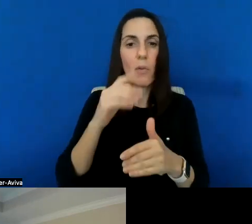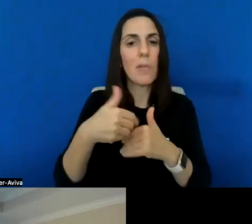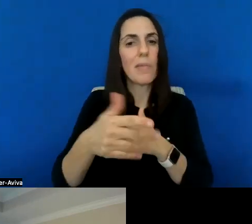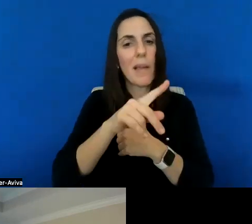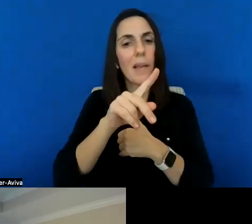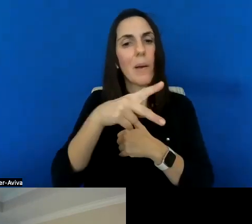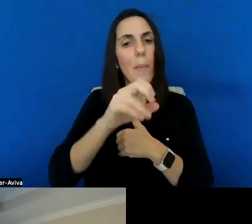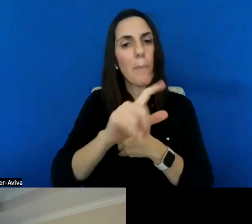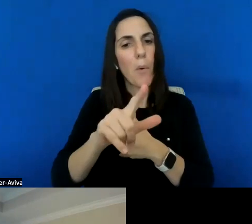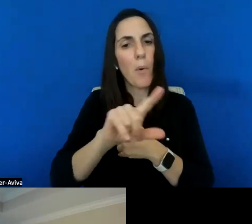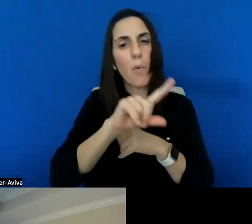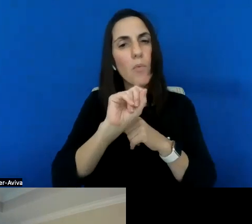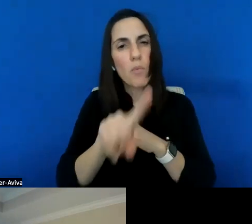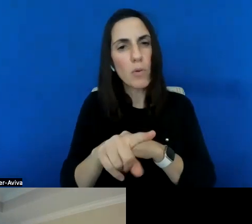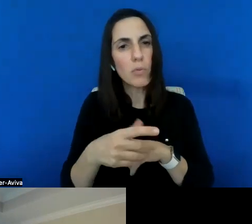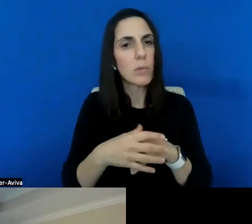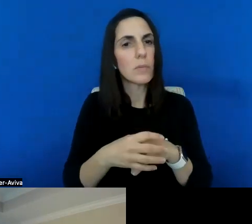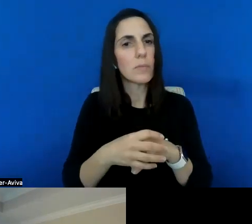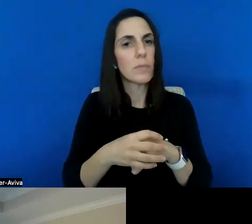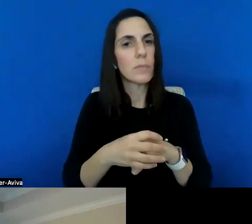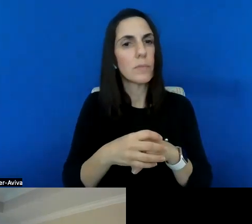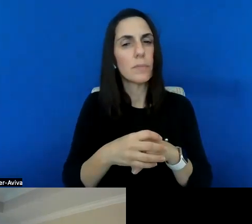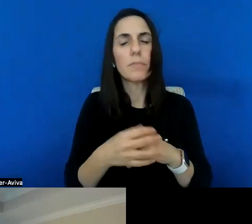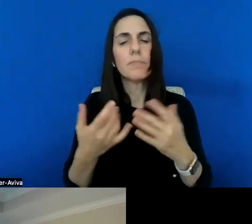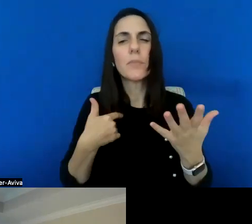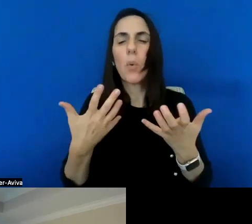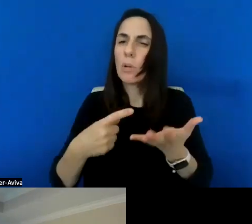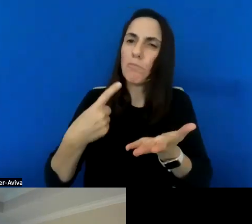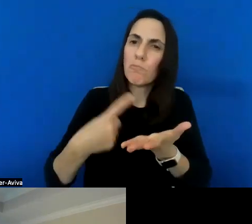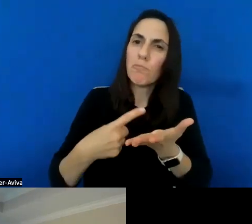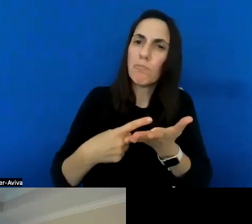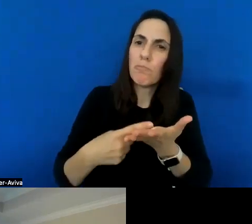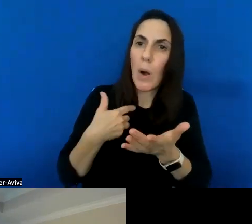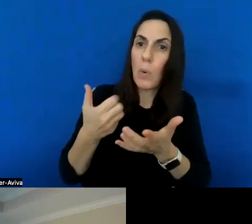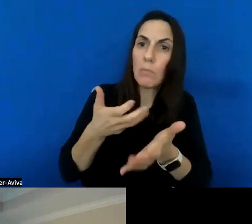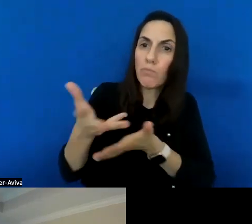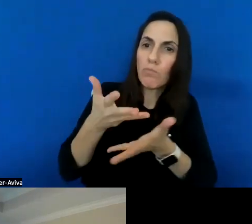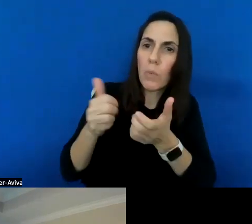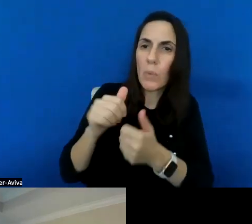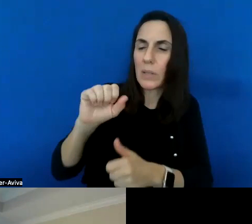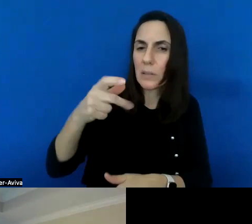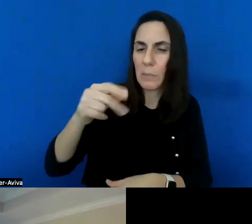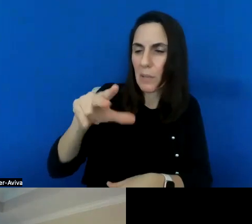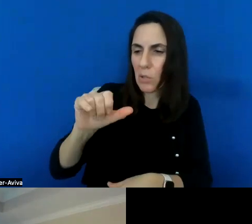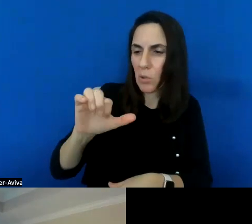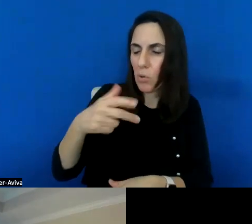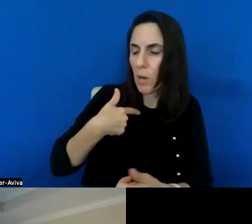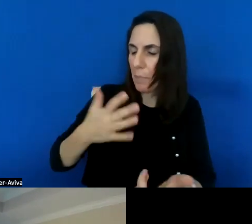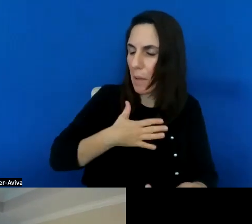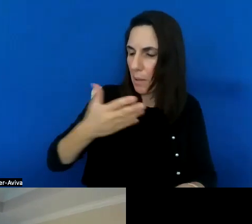11:07:51 Just talk a little bit with Spencer here, so I am happy to welcome Spencer Spencer.